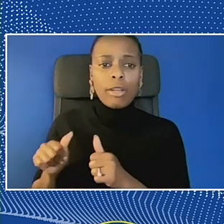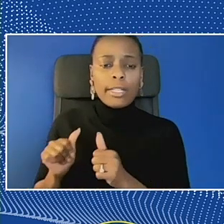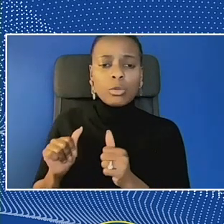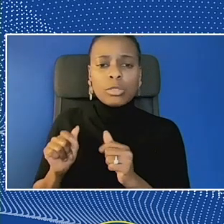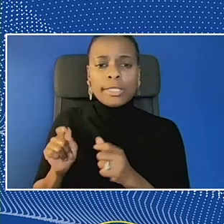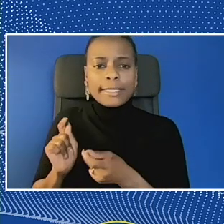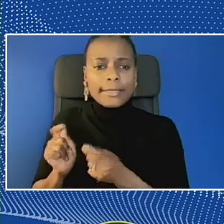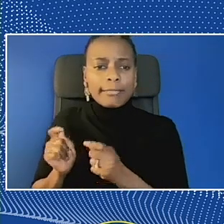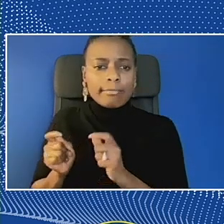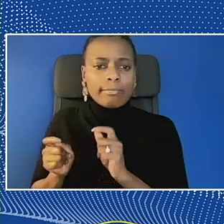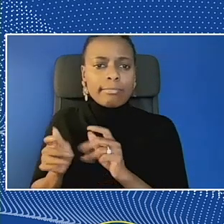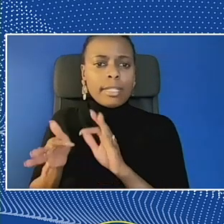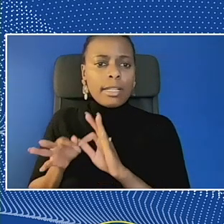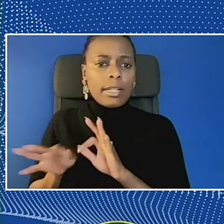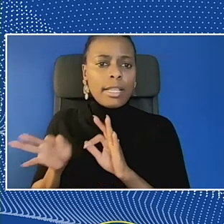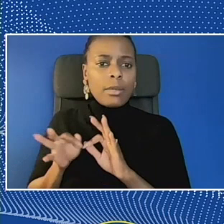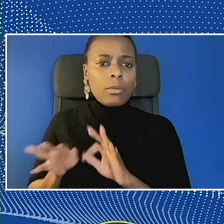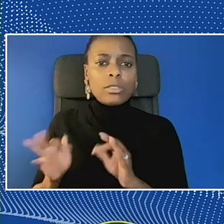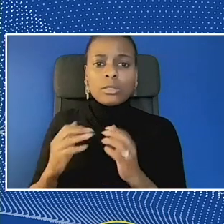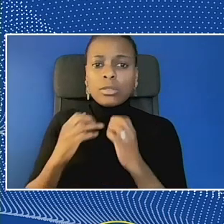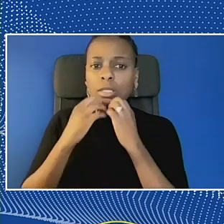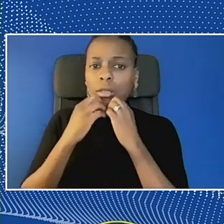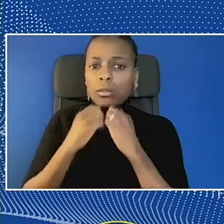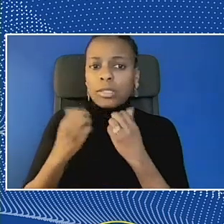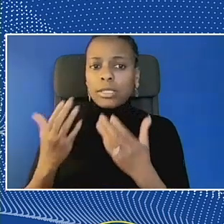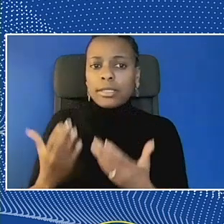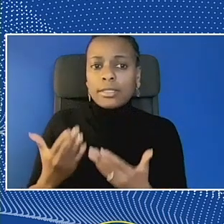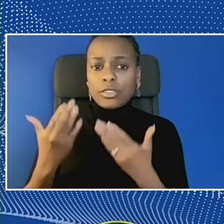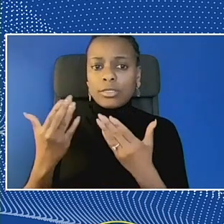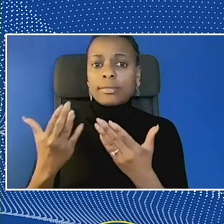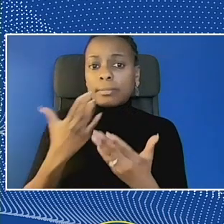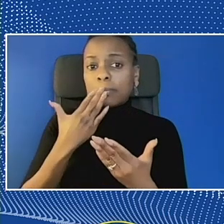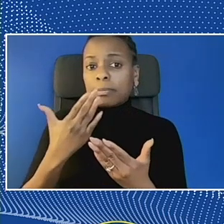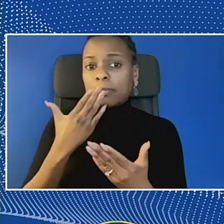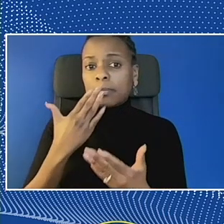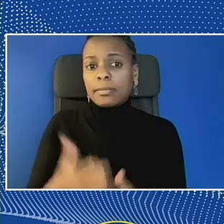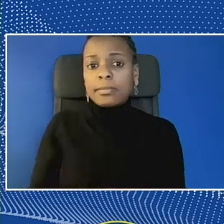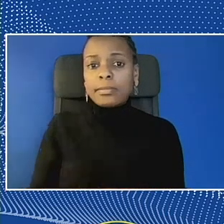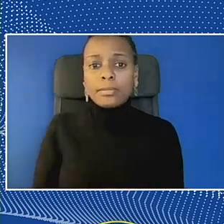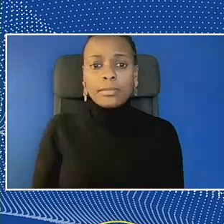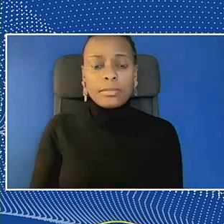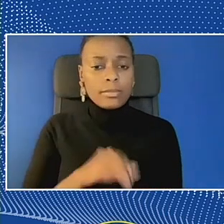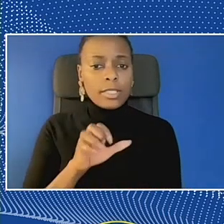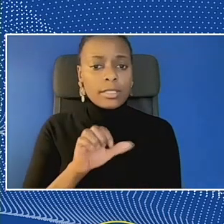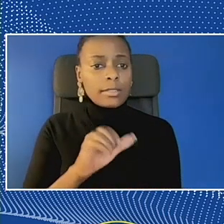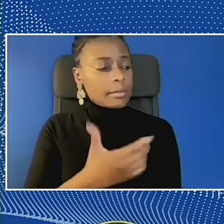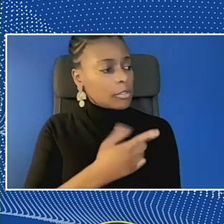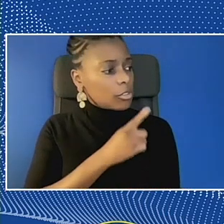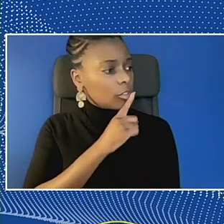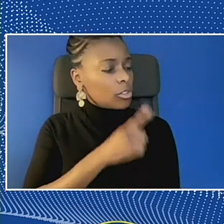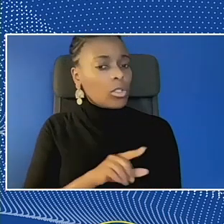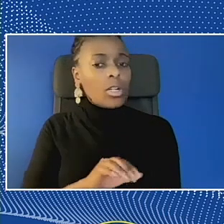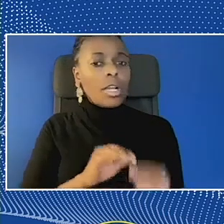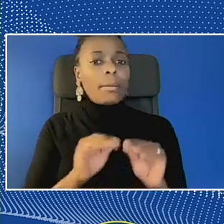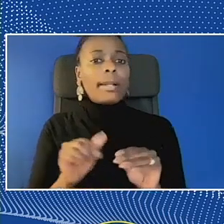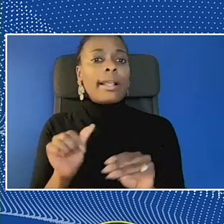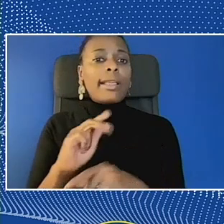And we appreciate that suggestion, so thank you. Sure. I just put another version in the chat or a version I put yesterday.